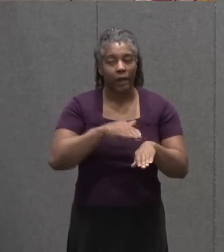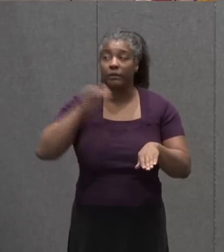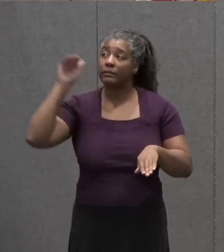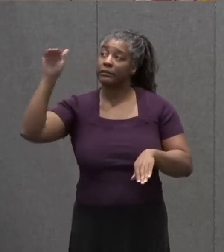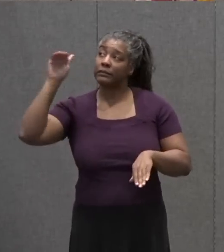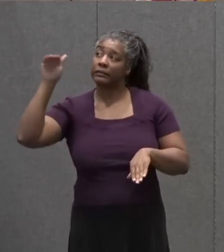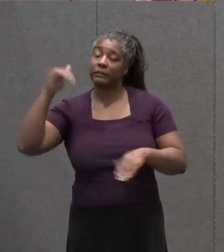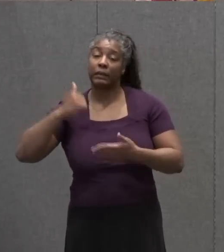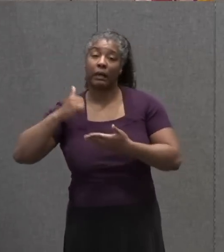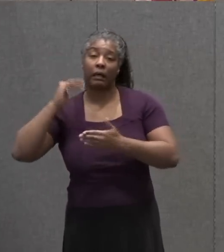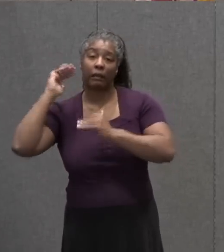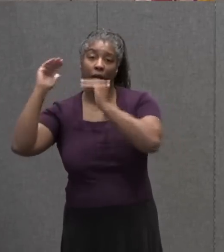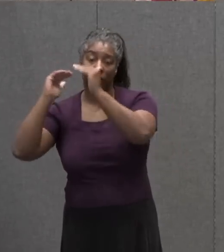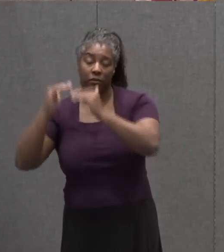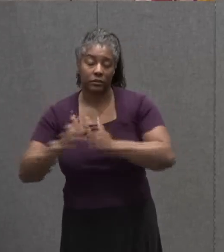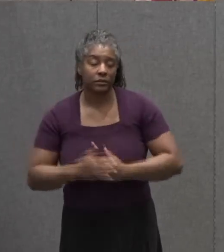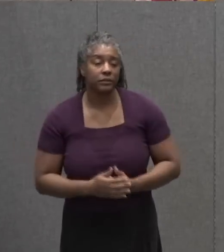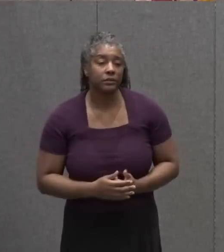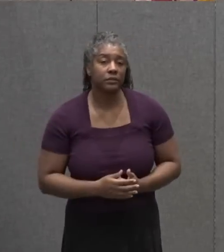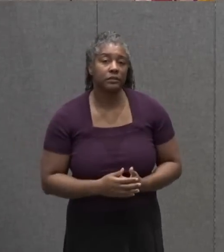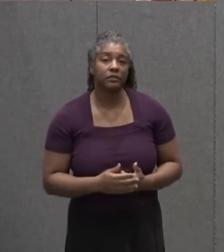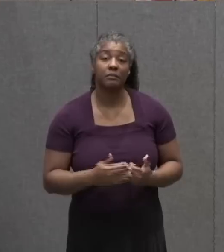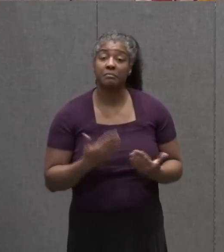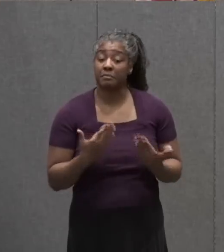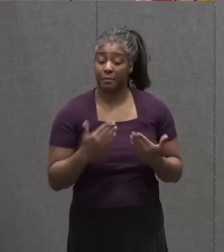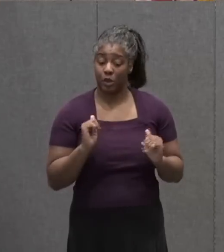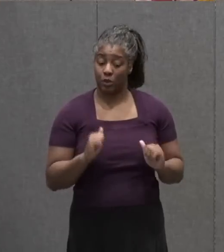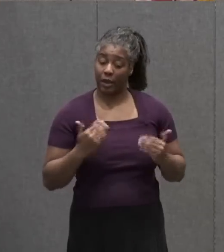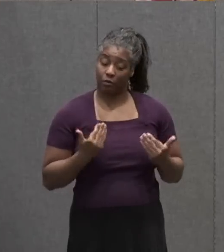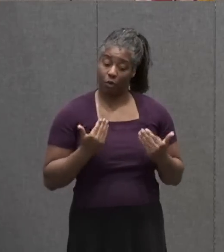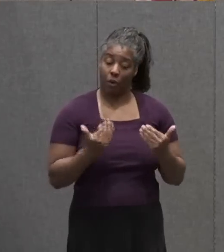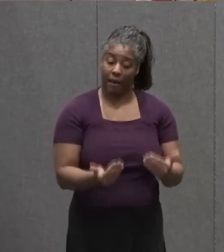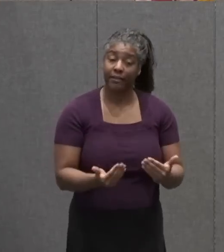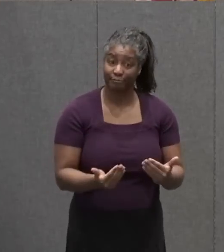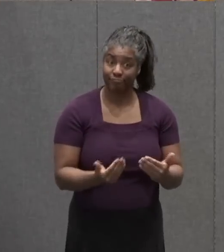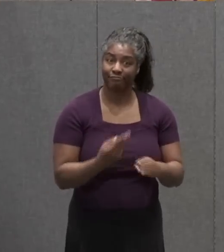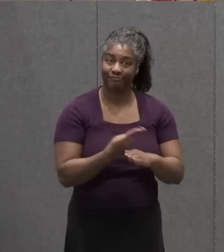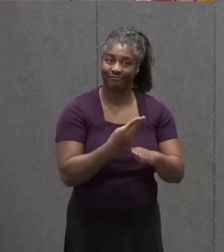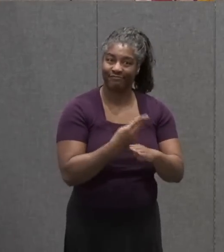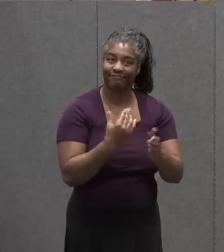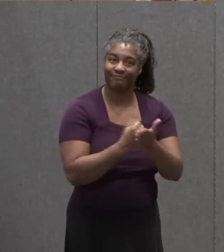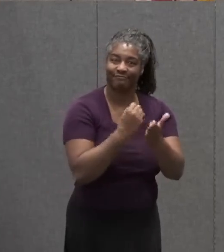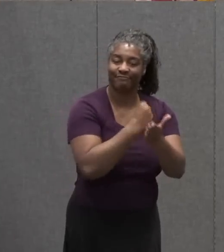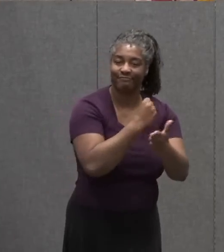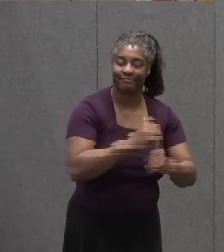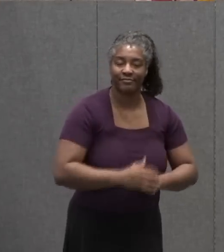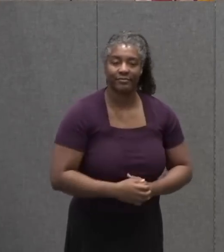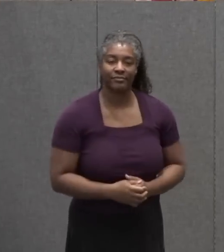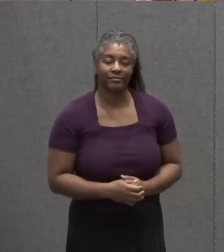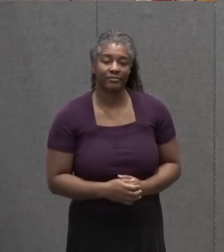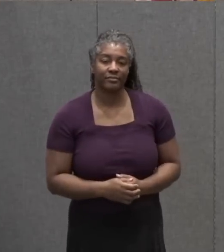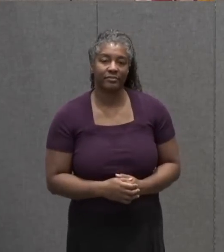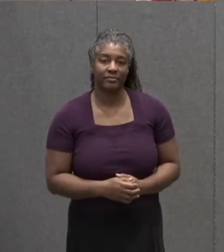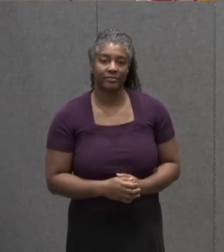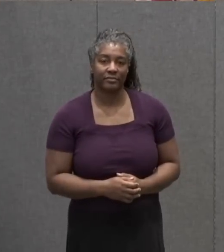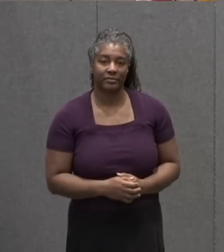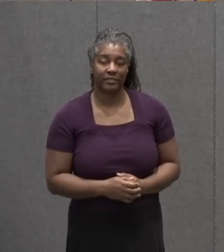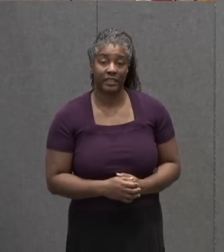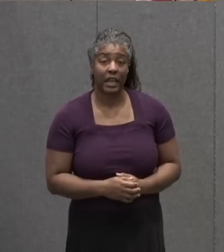And then remember three rules, you want to stop and ask before you go online